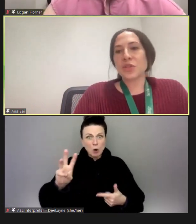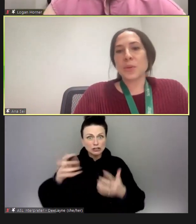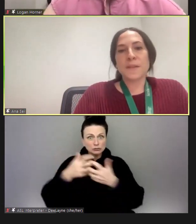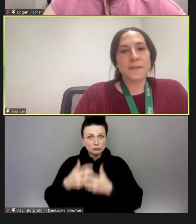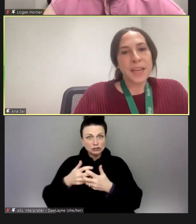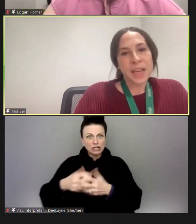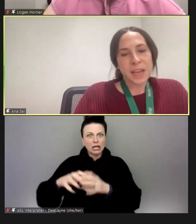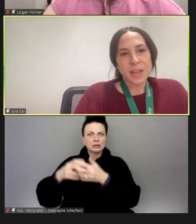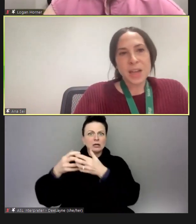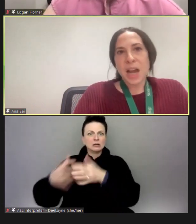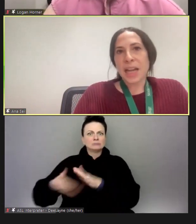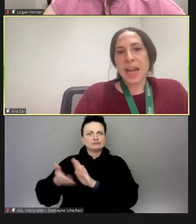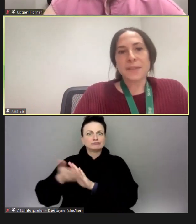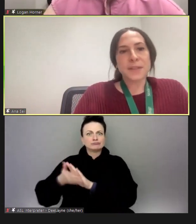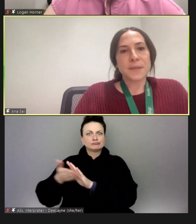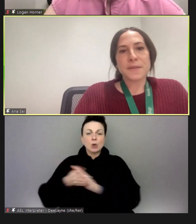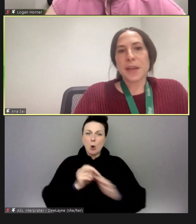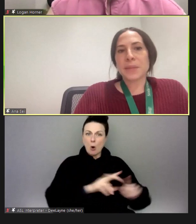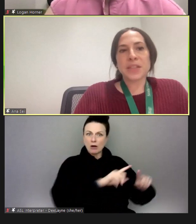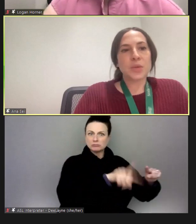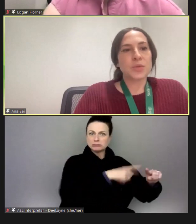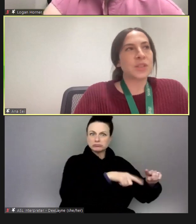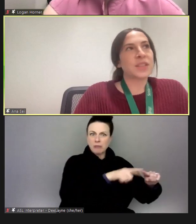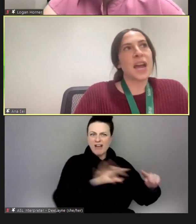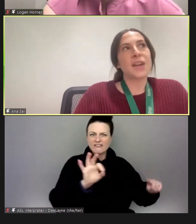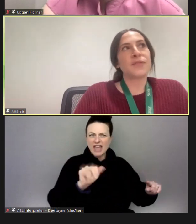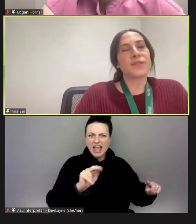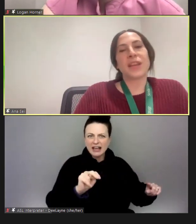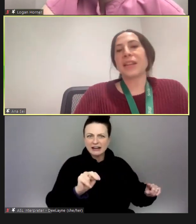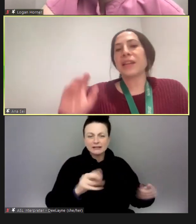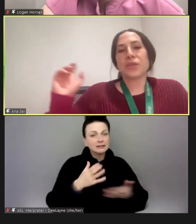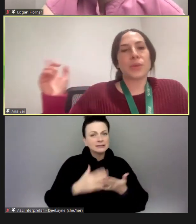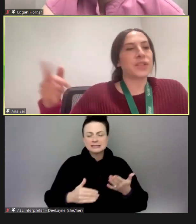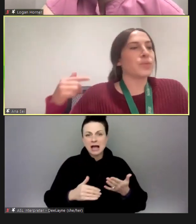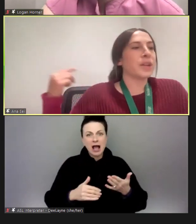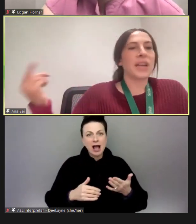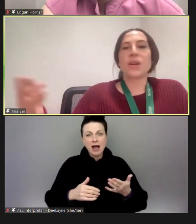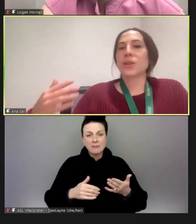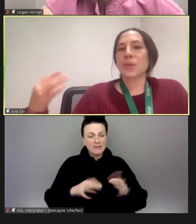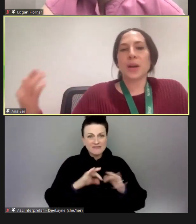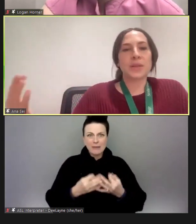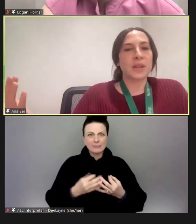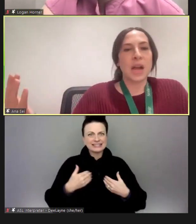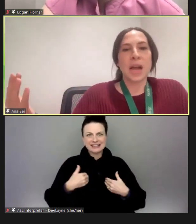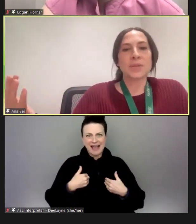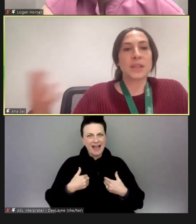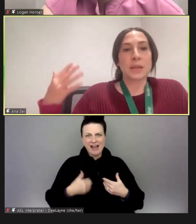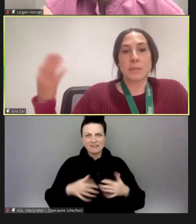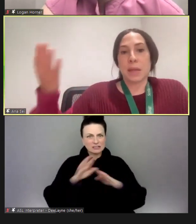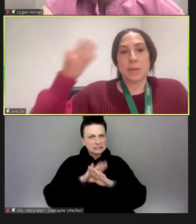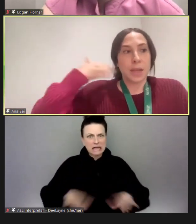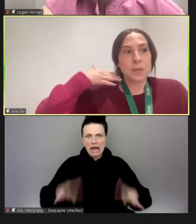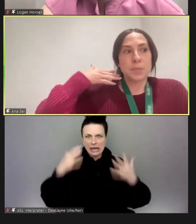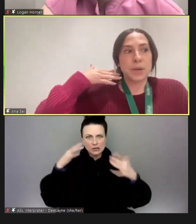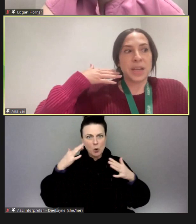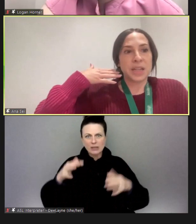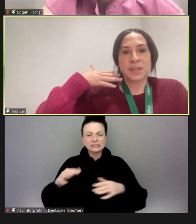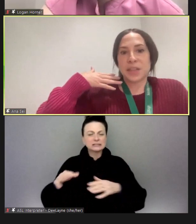a fan I have some families who just have silent noise running all throughout